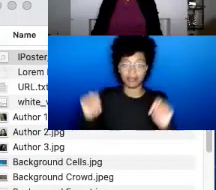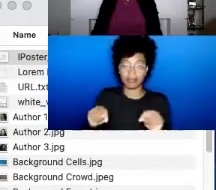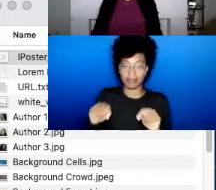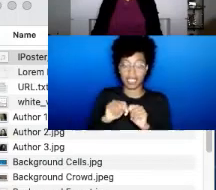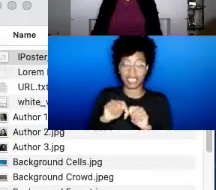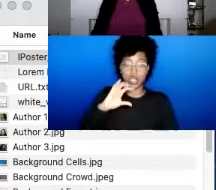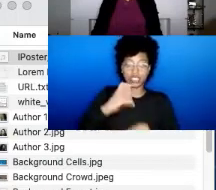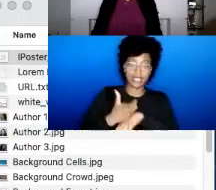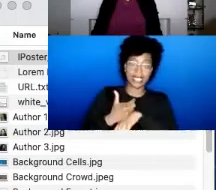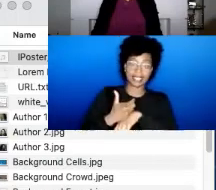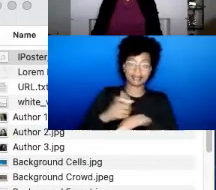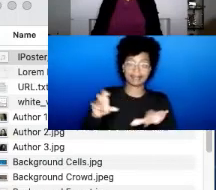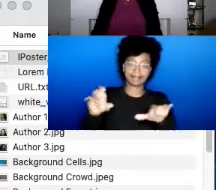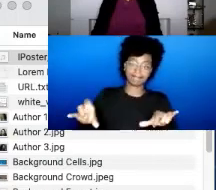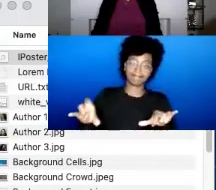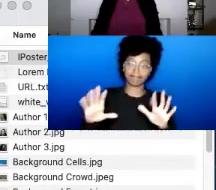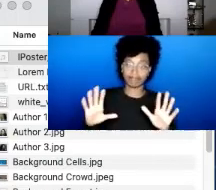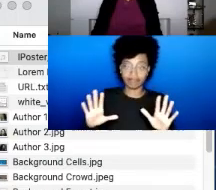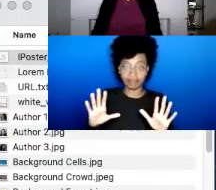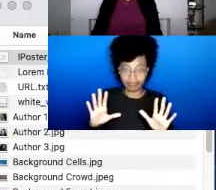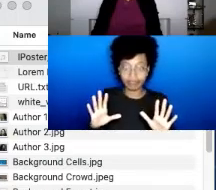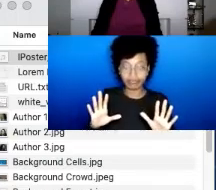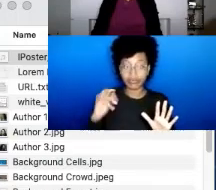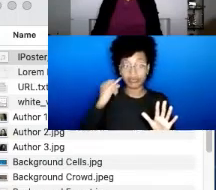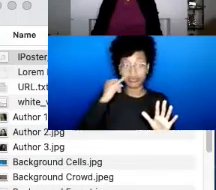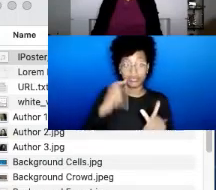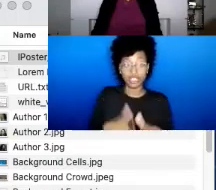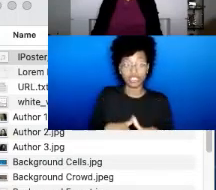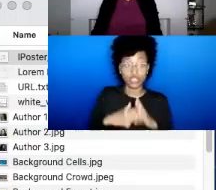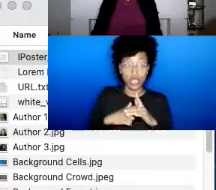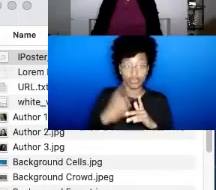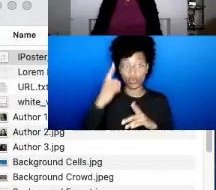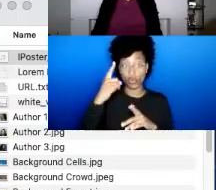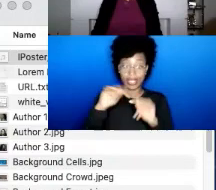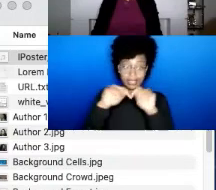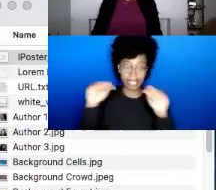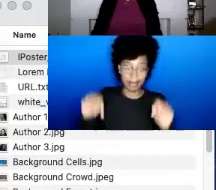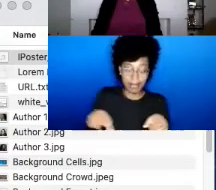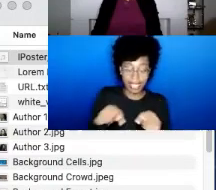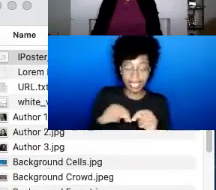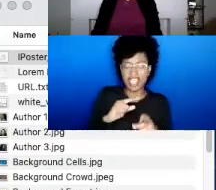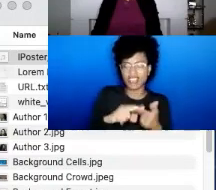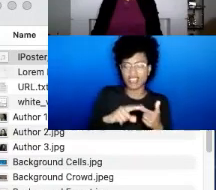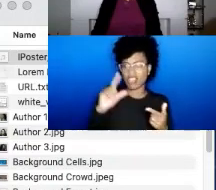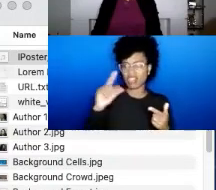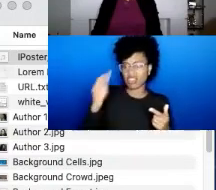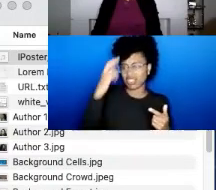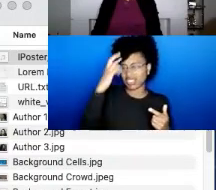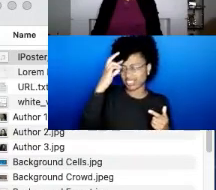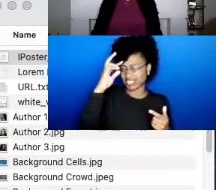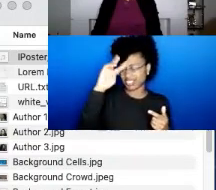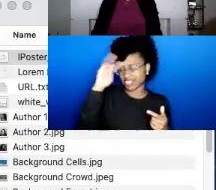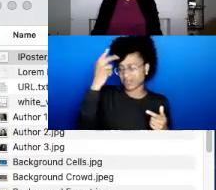07:42:27 So if you started with one template, and then decide that you would like to use